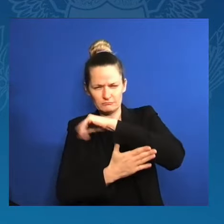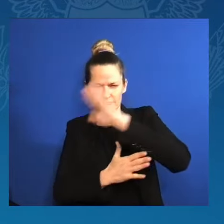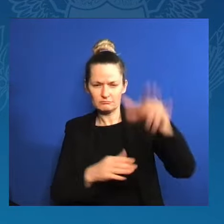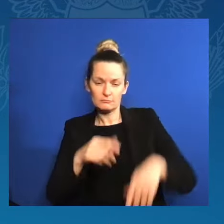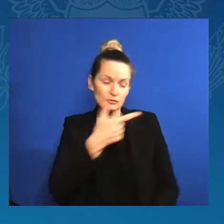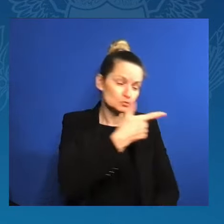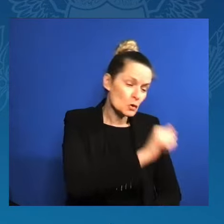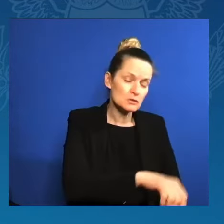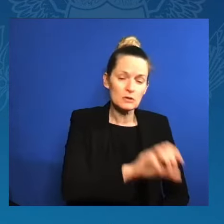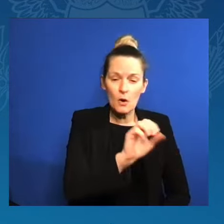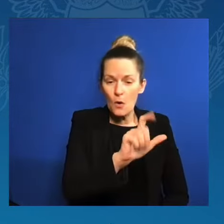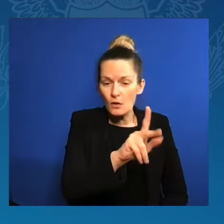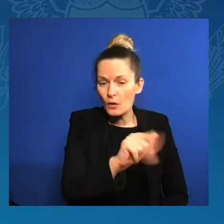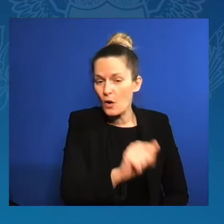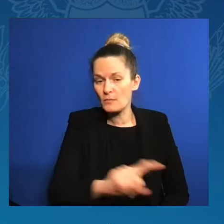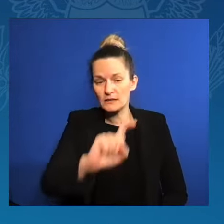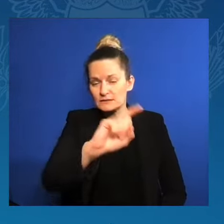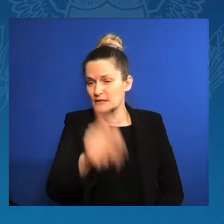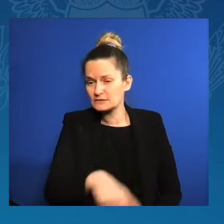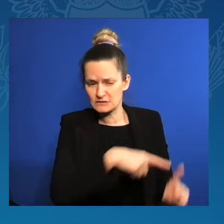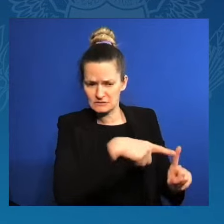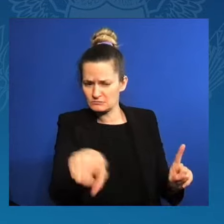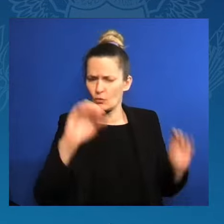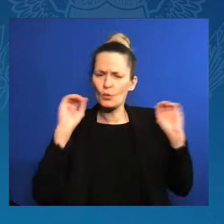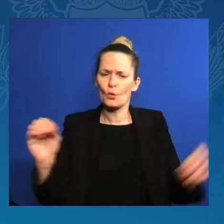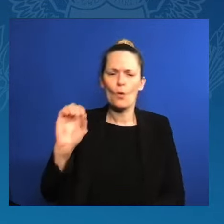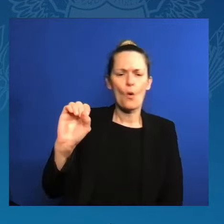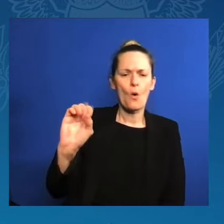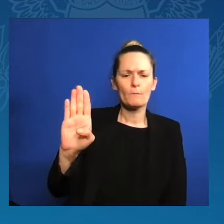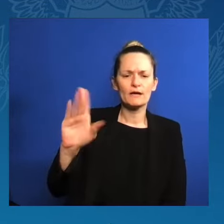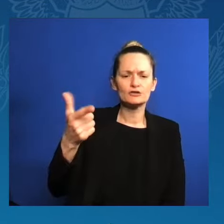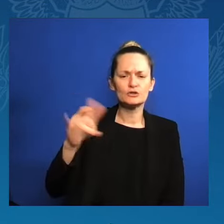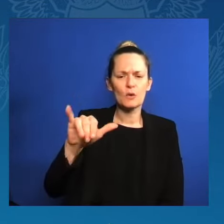I did not say "a few." I said "none." Not one.